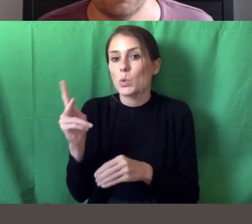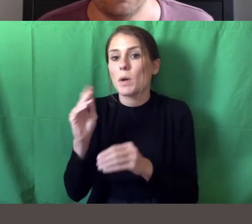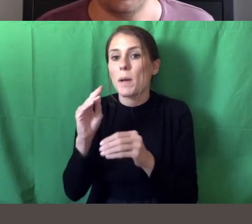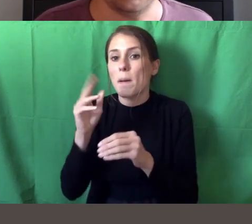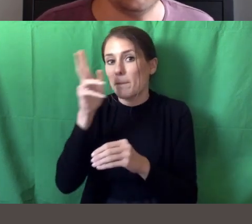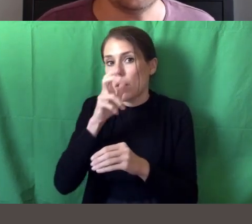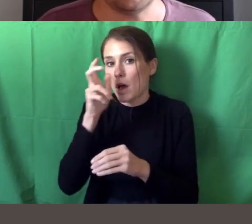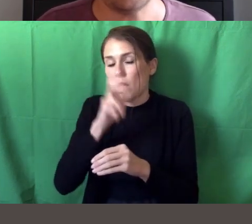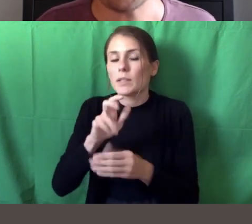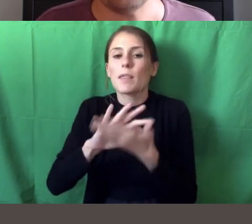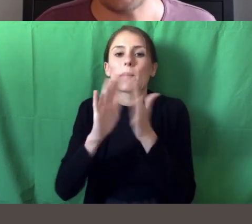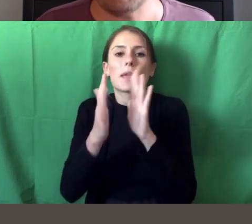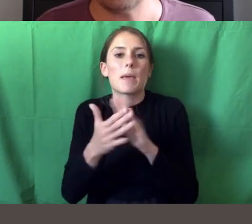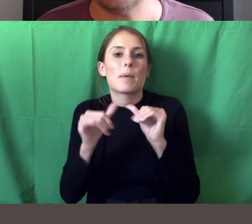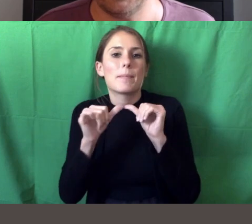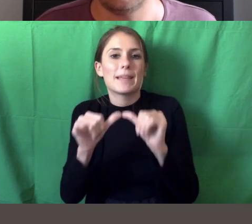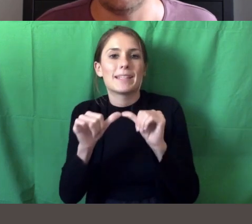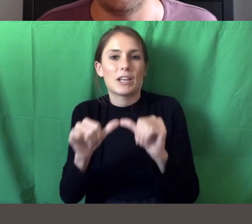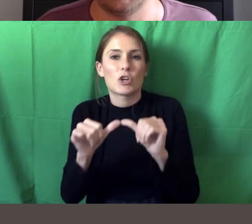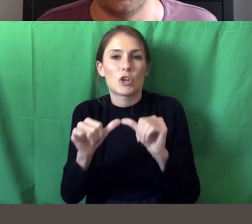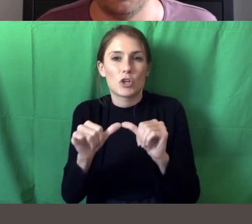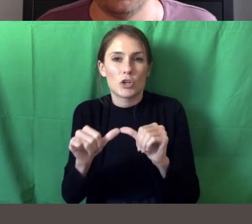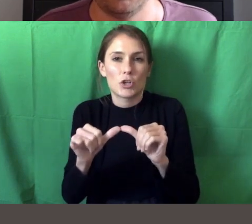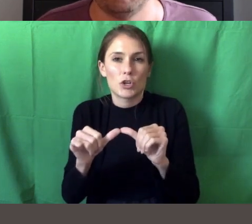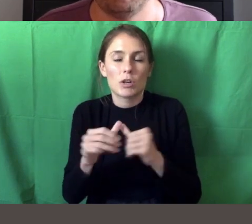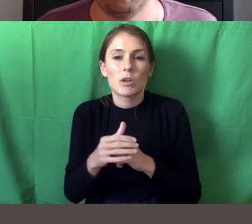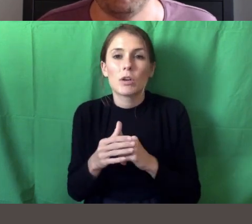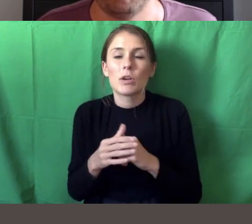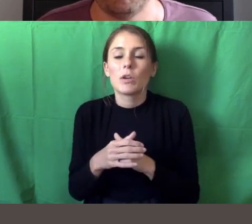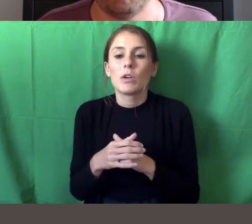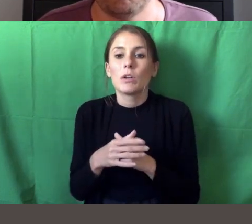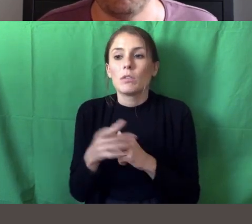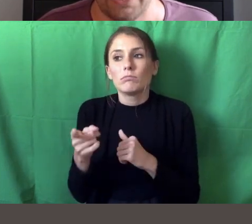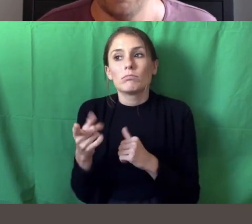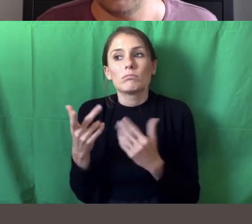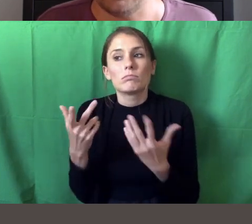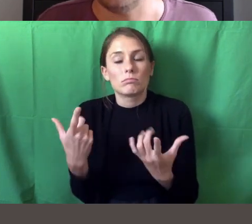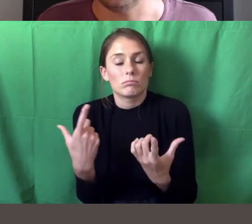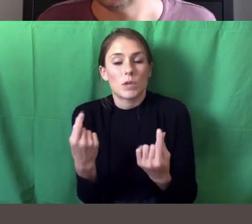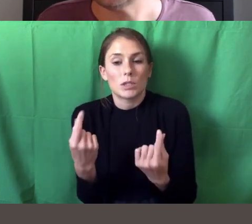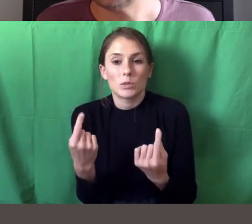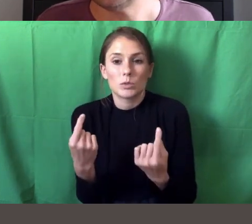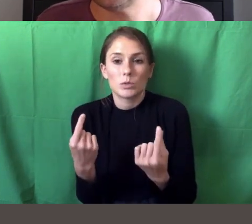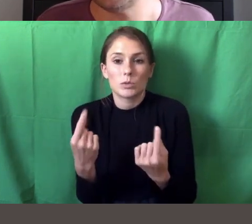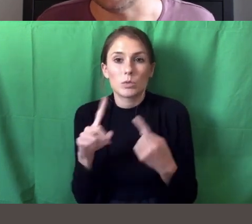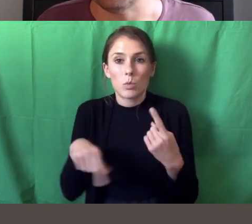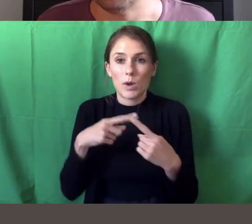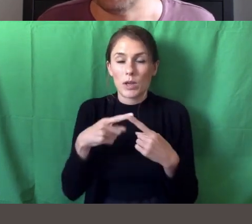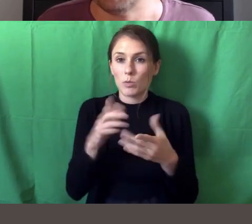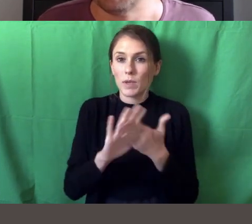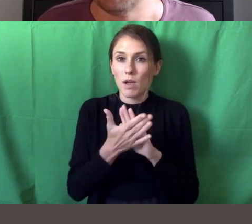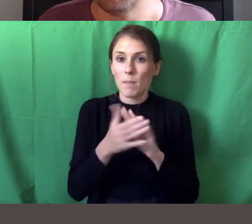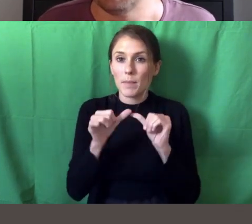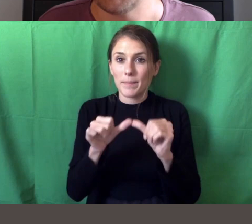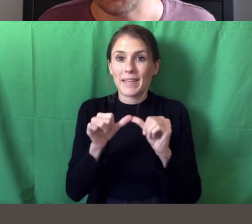Bernát fixed a couple of bugs and eventually became a maintainer of virtualenv. And what